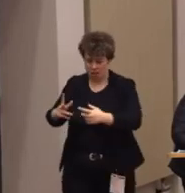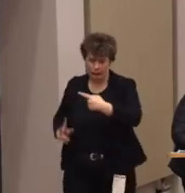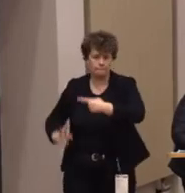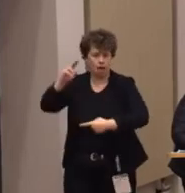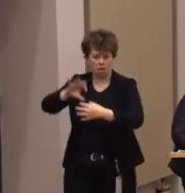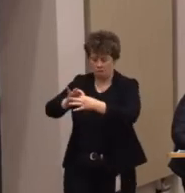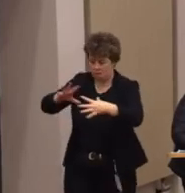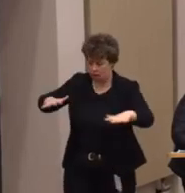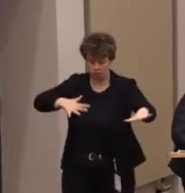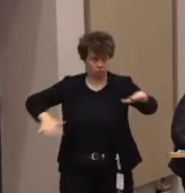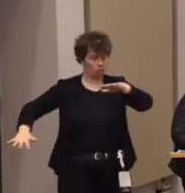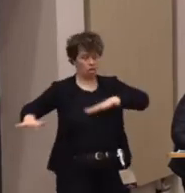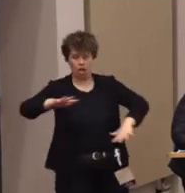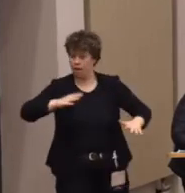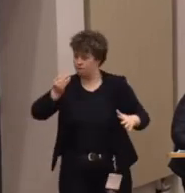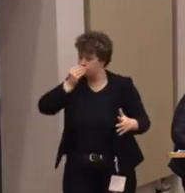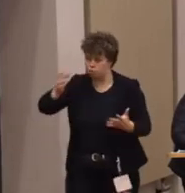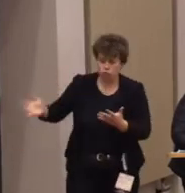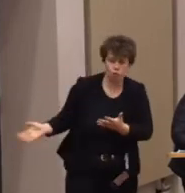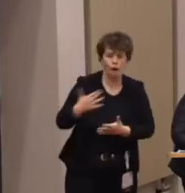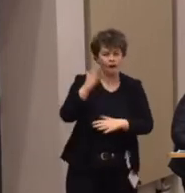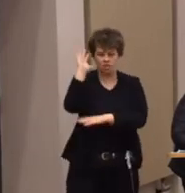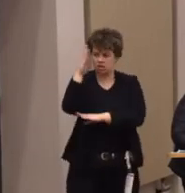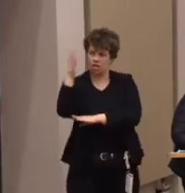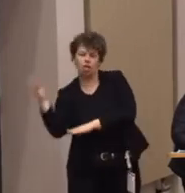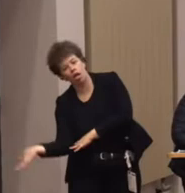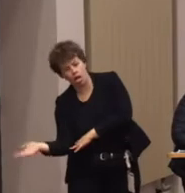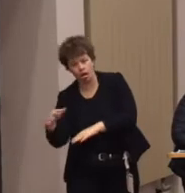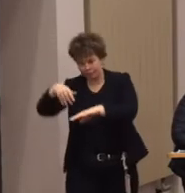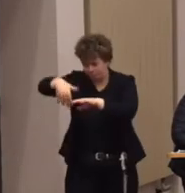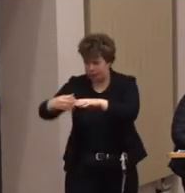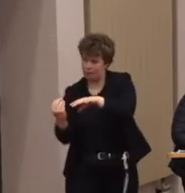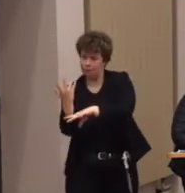The traditional customary practices of the seed, food and productive lands have become